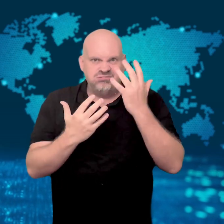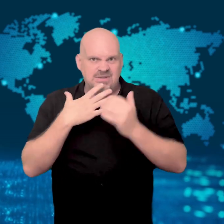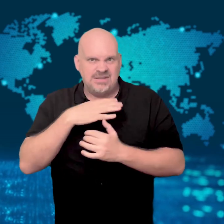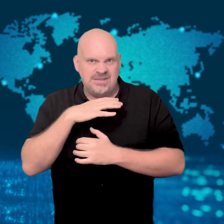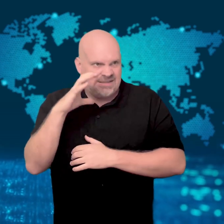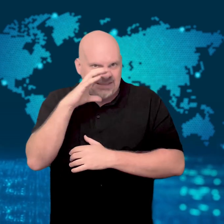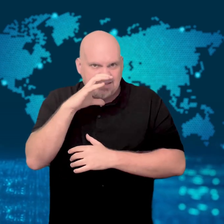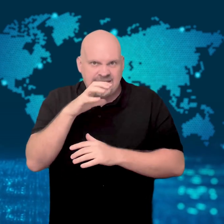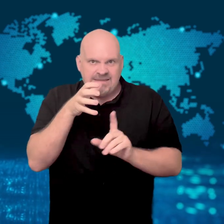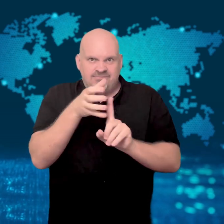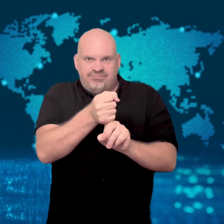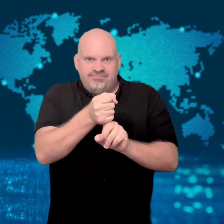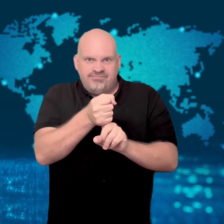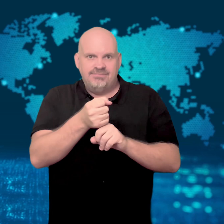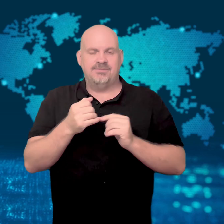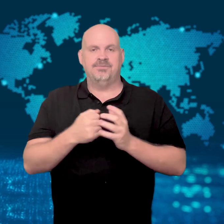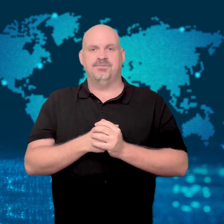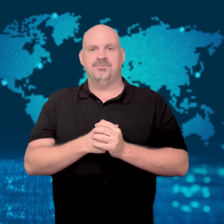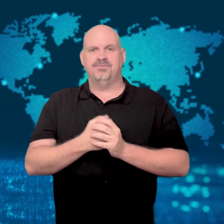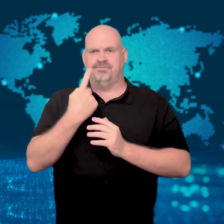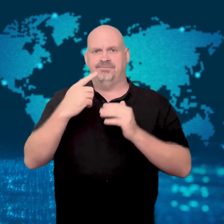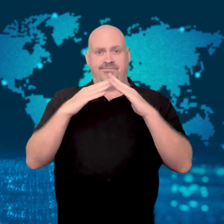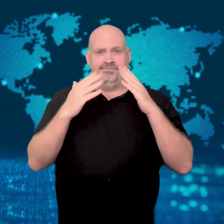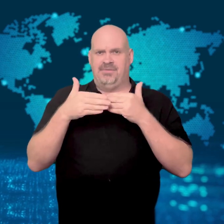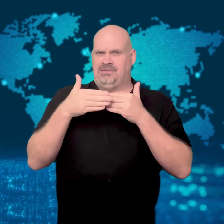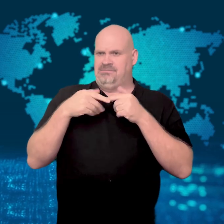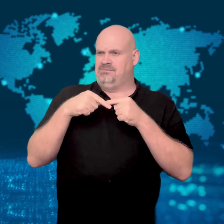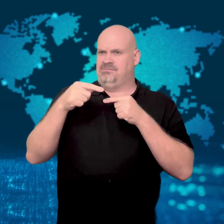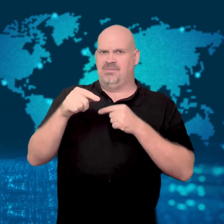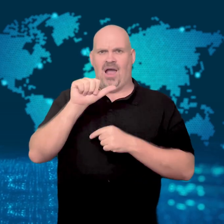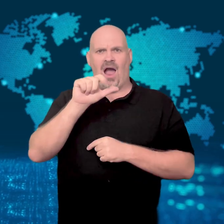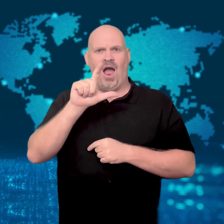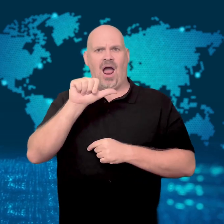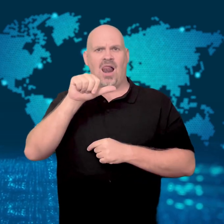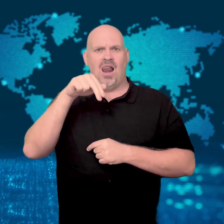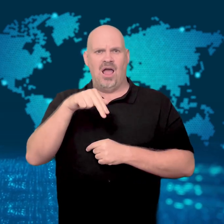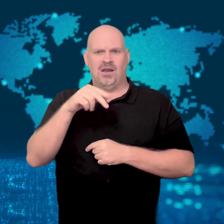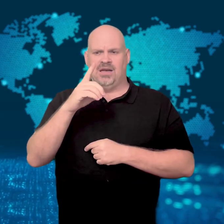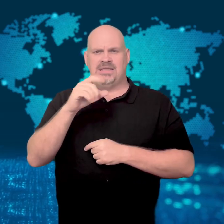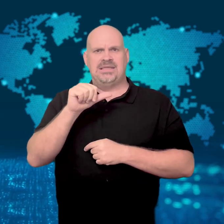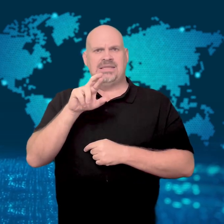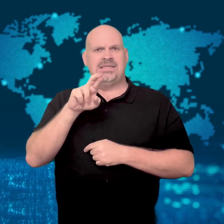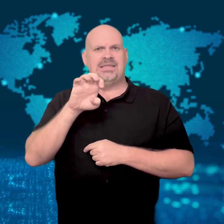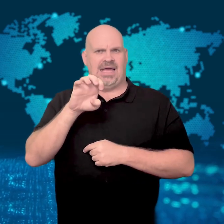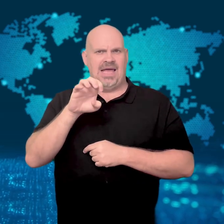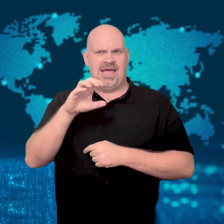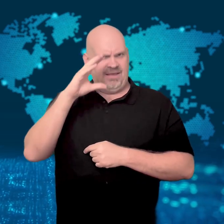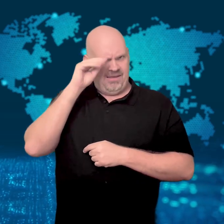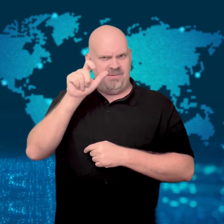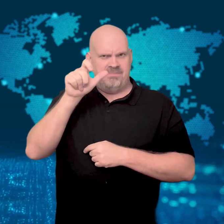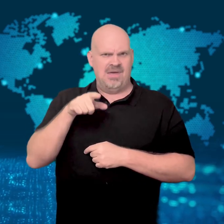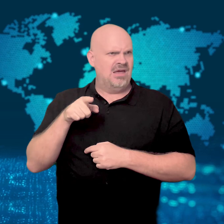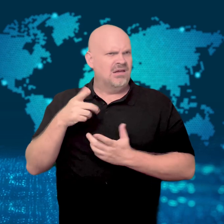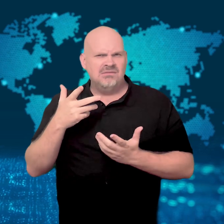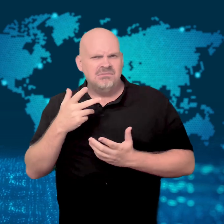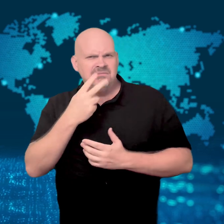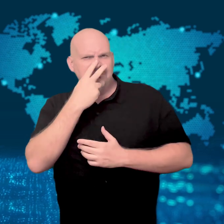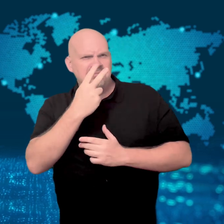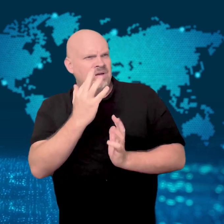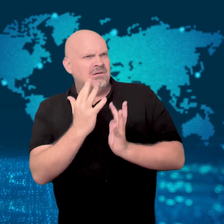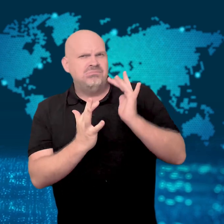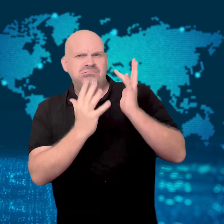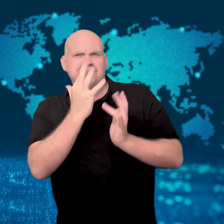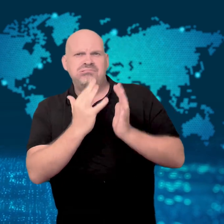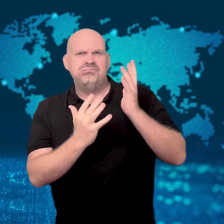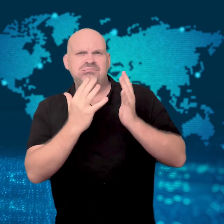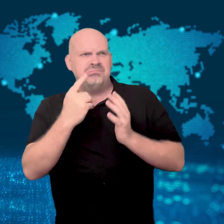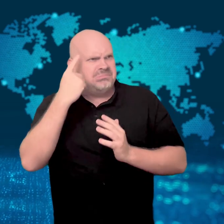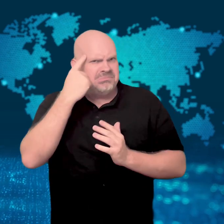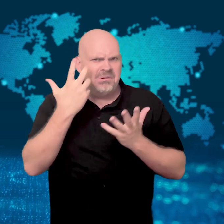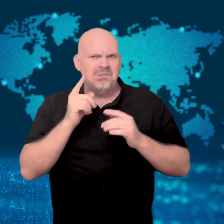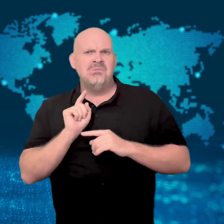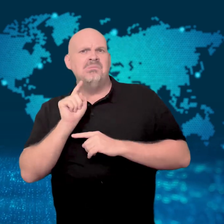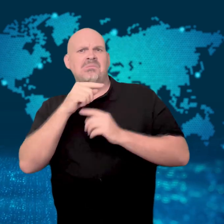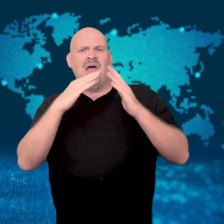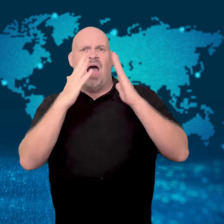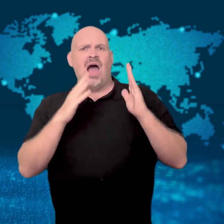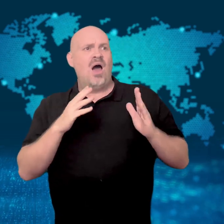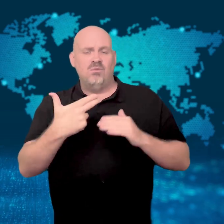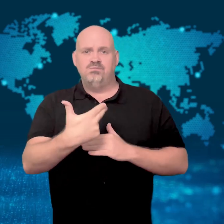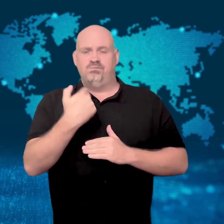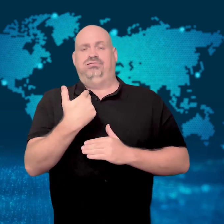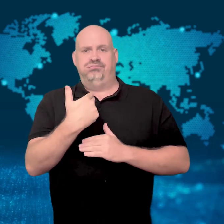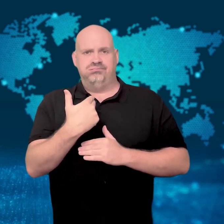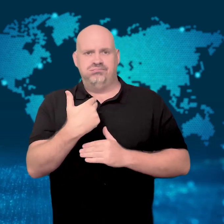A neighbor, Alan Dare, was shot when he came to the house thinking it was on fire.